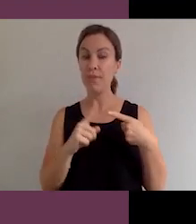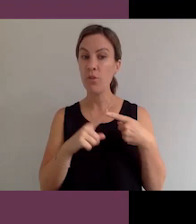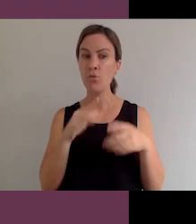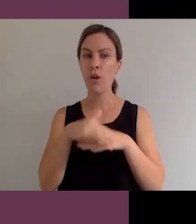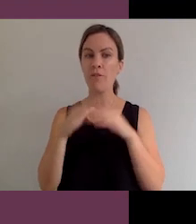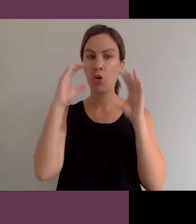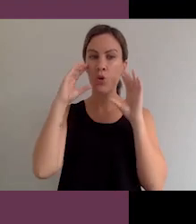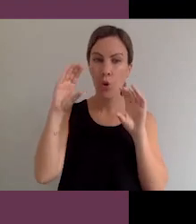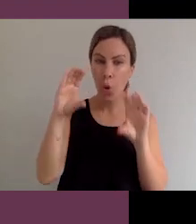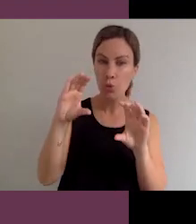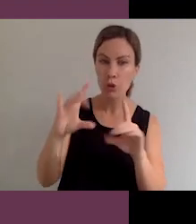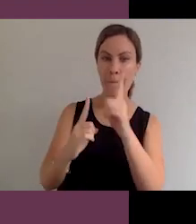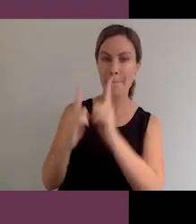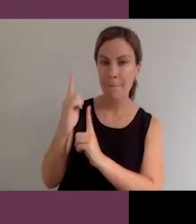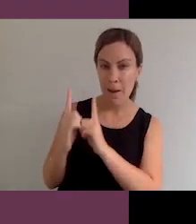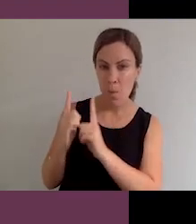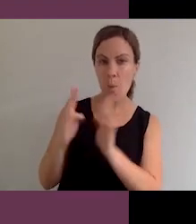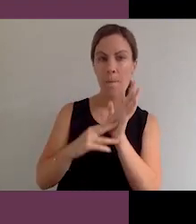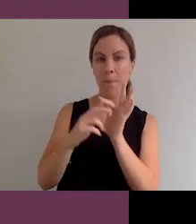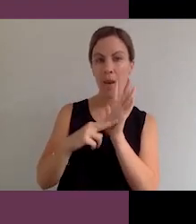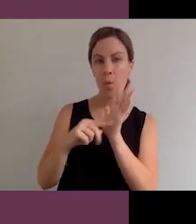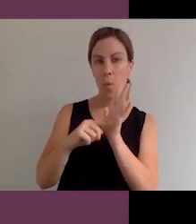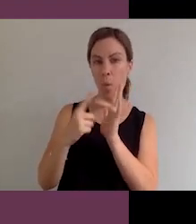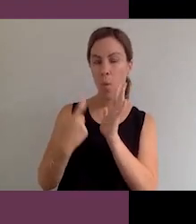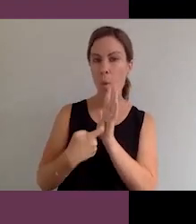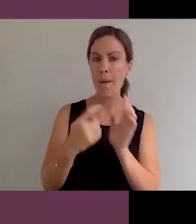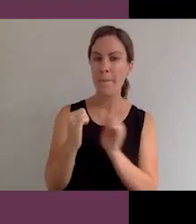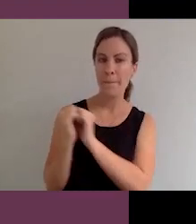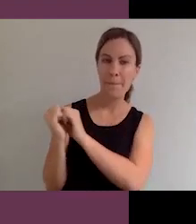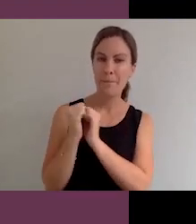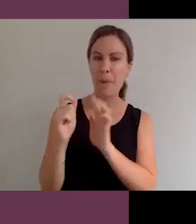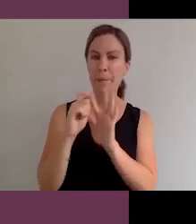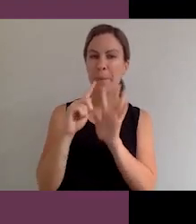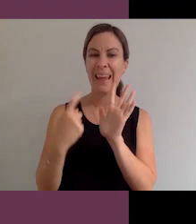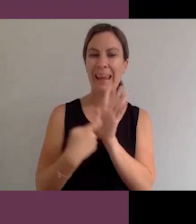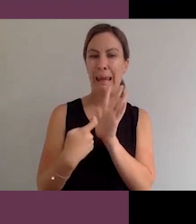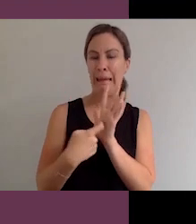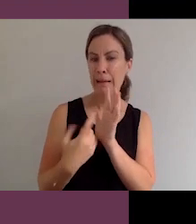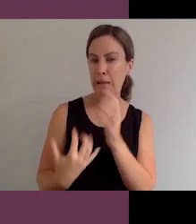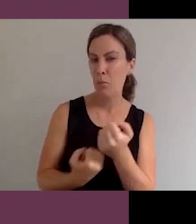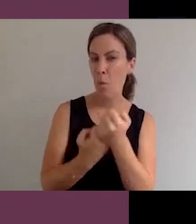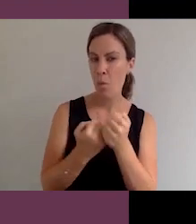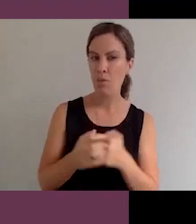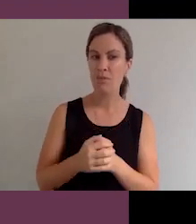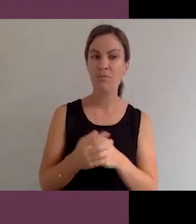mentoring and peer support, and also contract management. So, you will be hearing from experts.